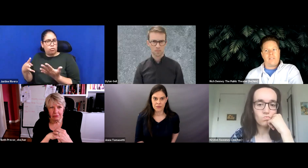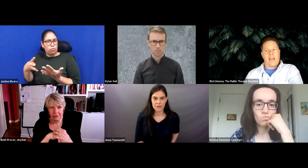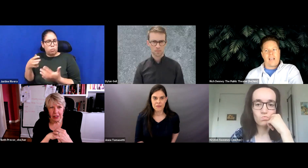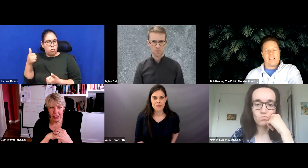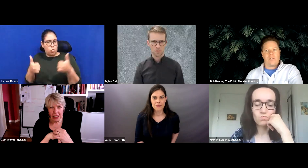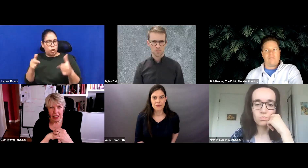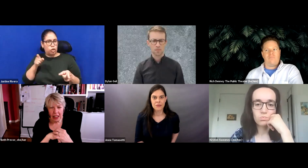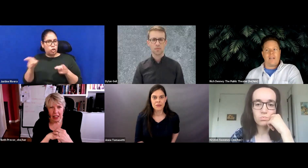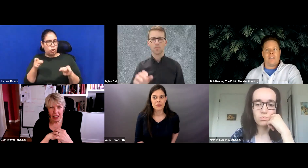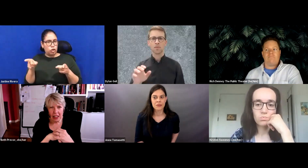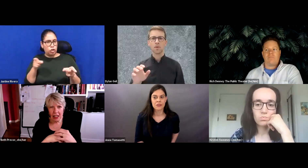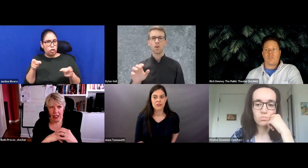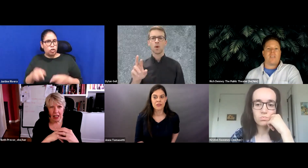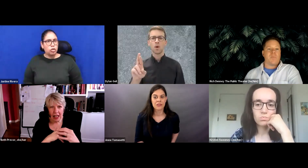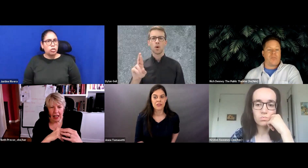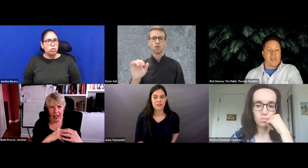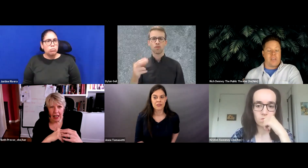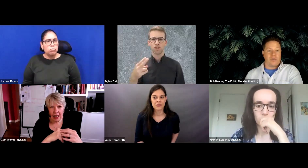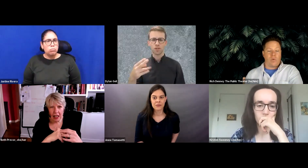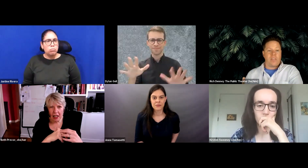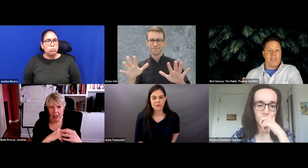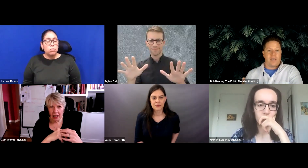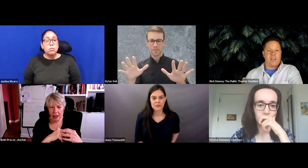Yeah, I think, so I think it's both. I think there's one thing